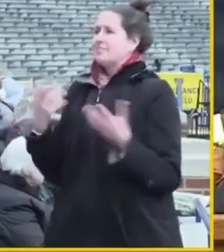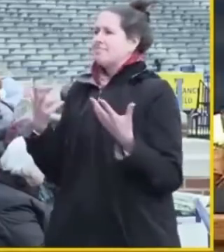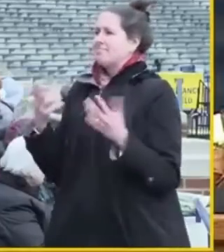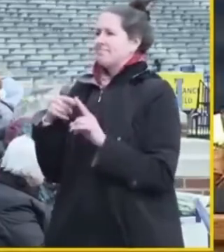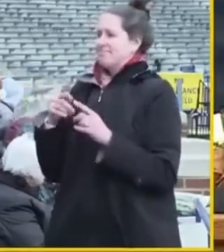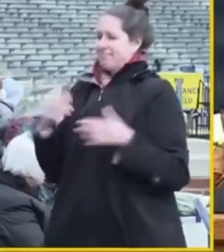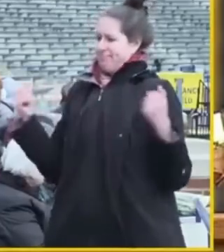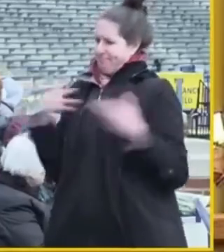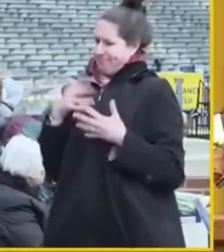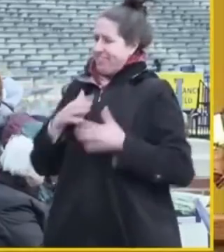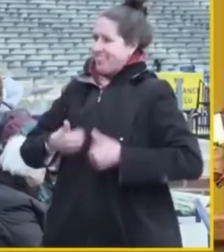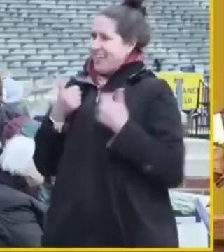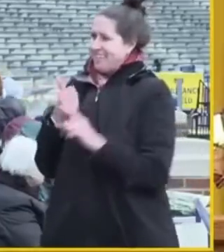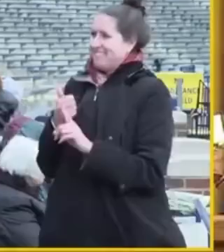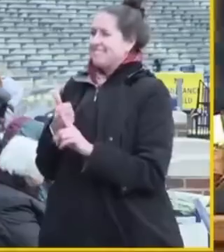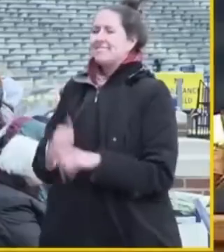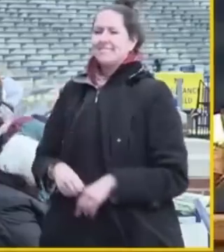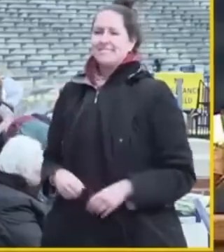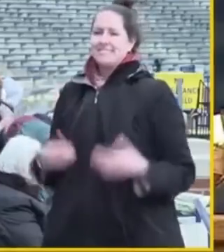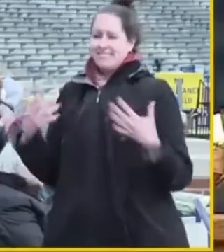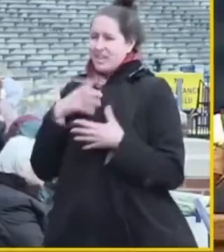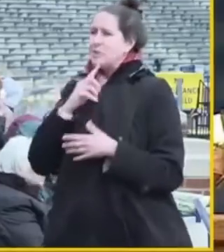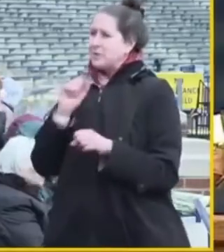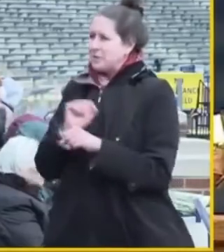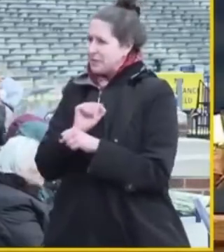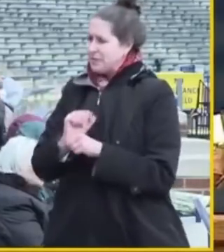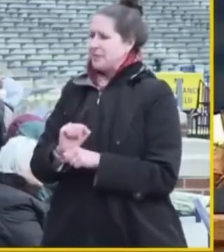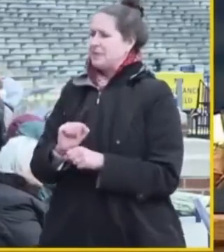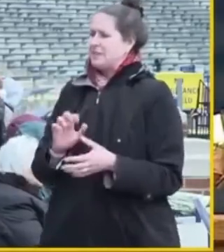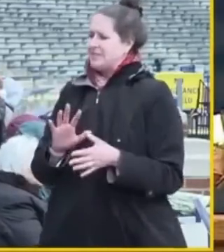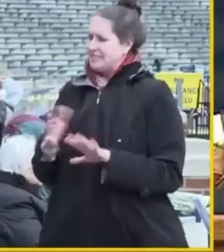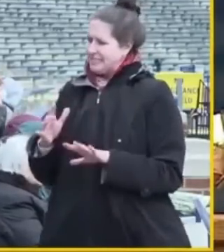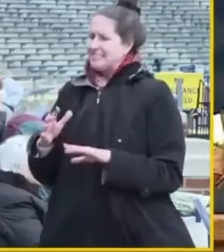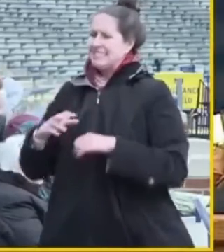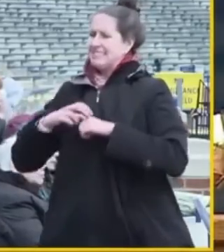Fear is indeed a deadly virus for which there is no vaccine,